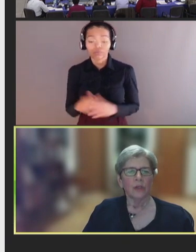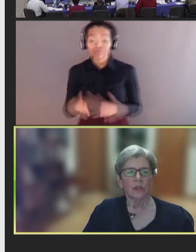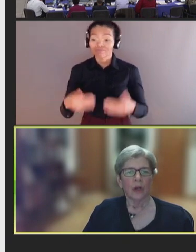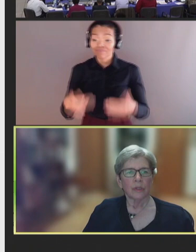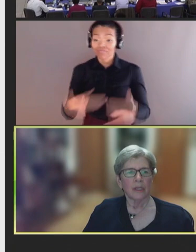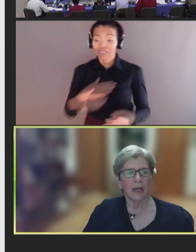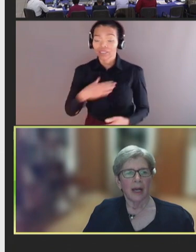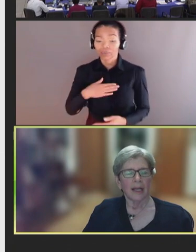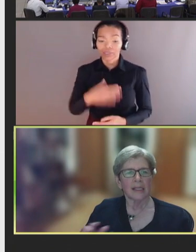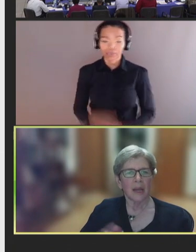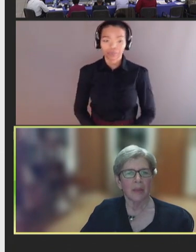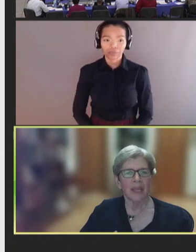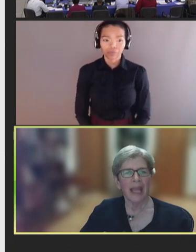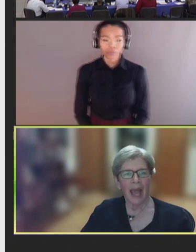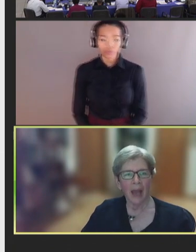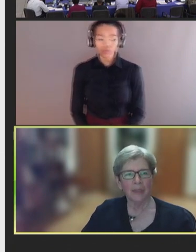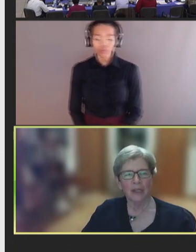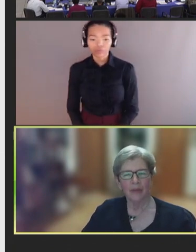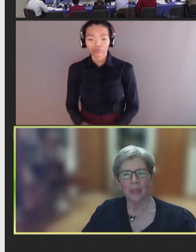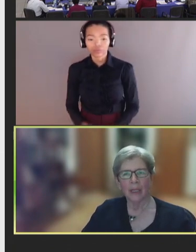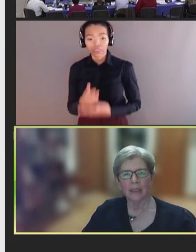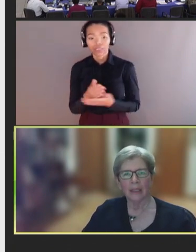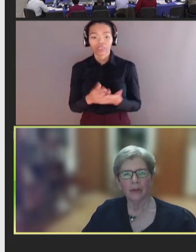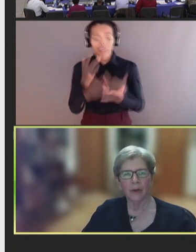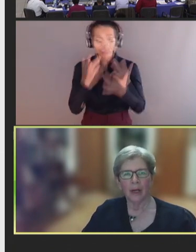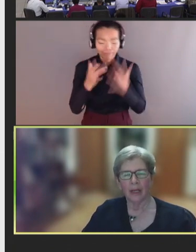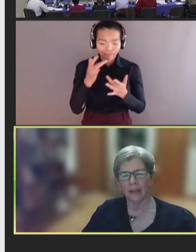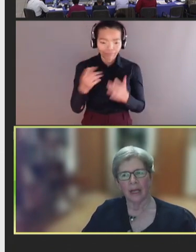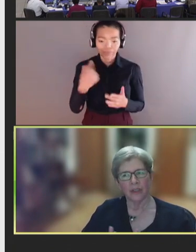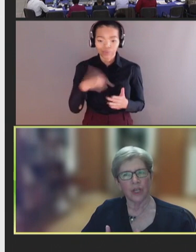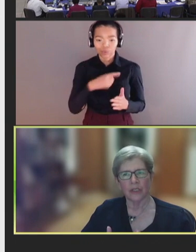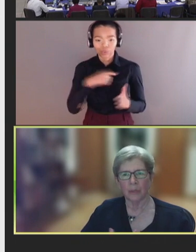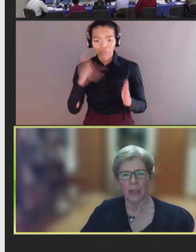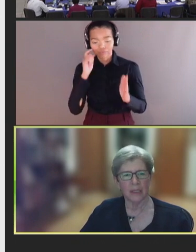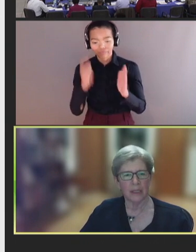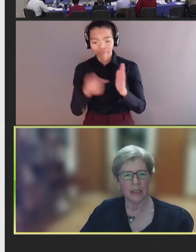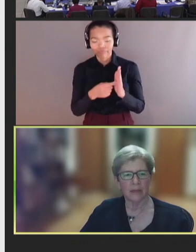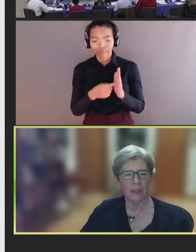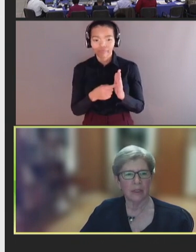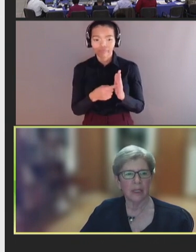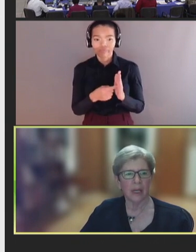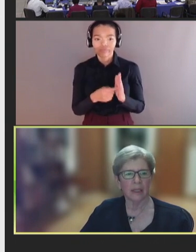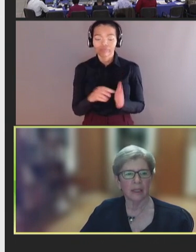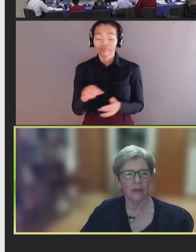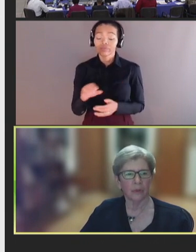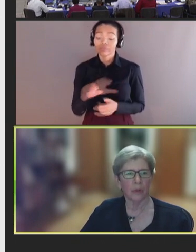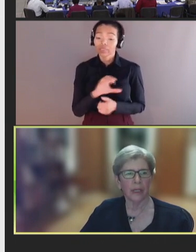So, some of the gaps that have been identified not just by CTVD -- I think these are pretty